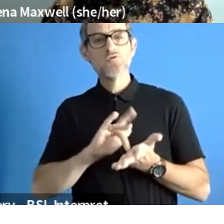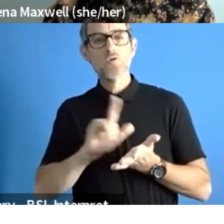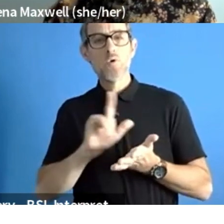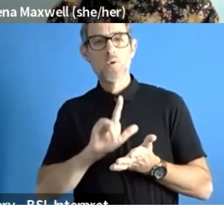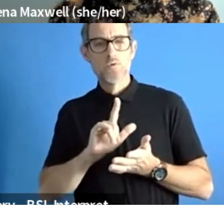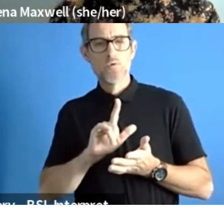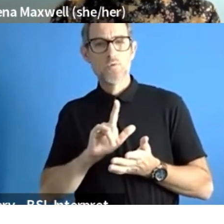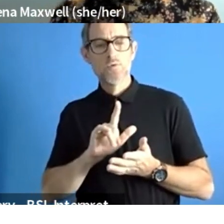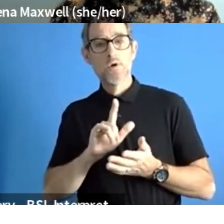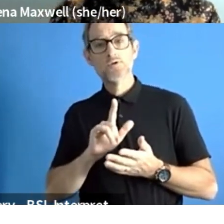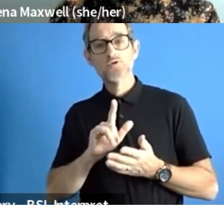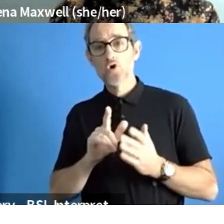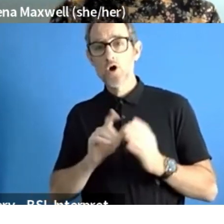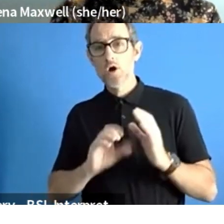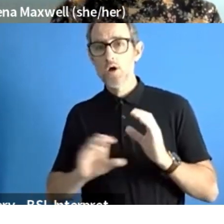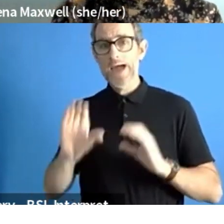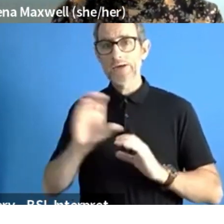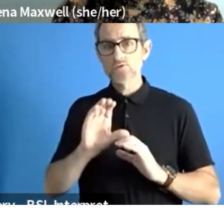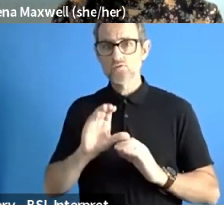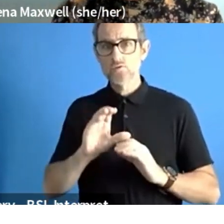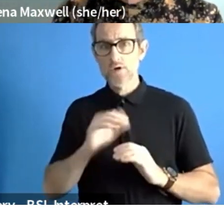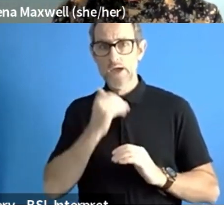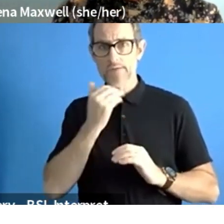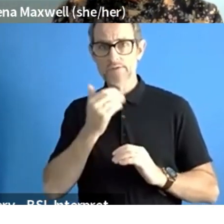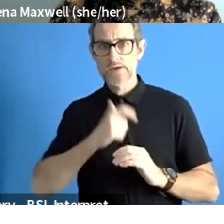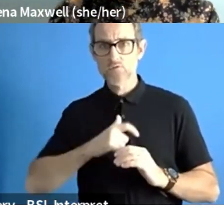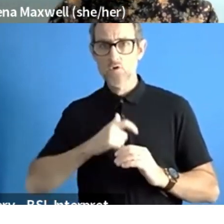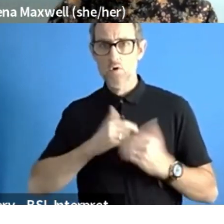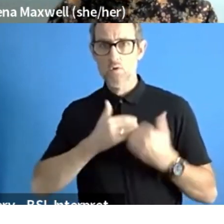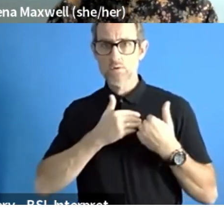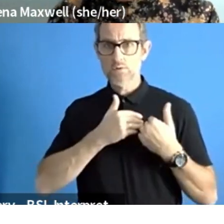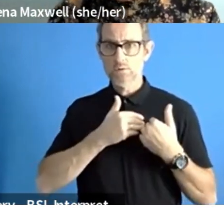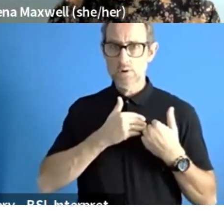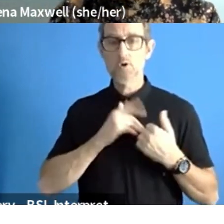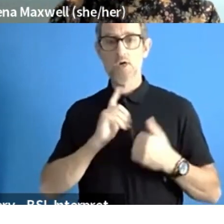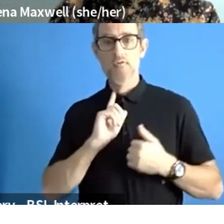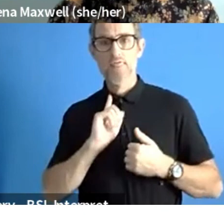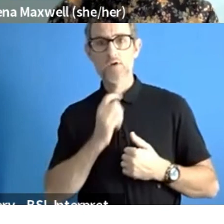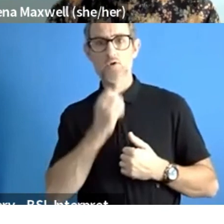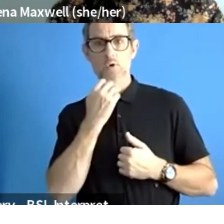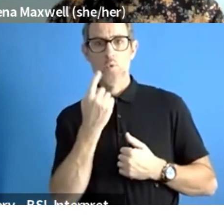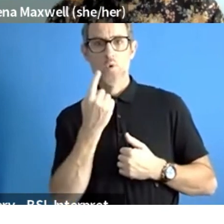It's not an extra task it is this task and it has importance,